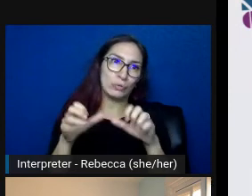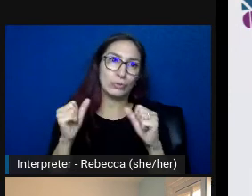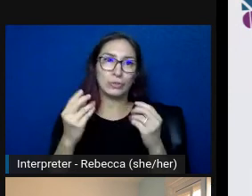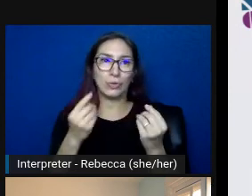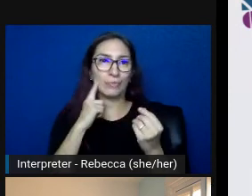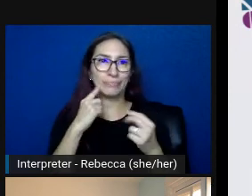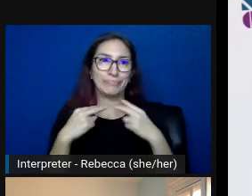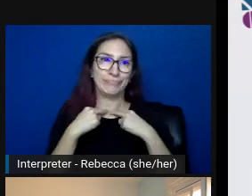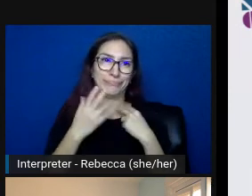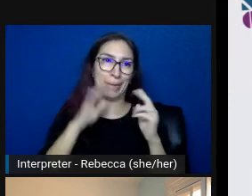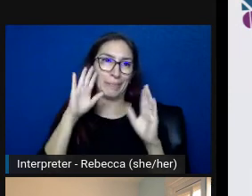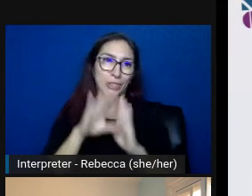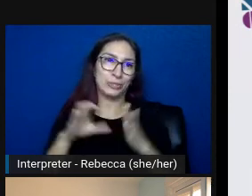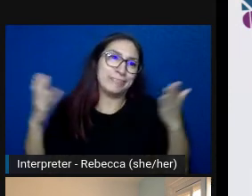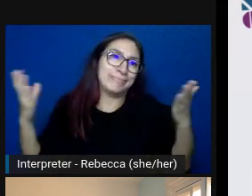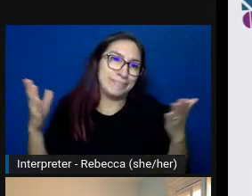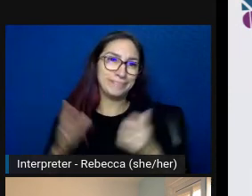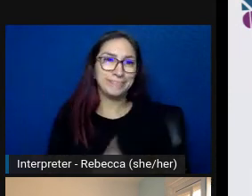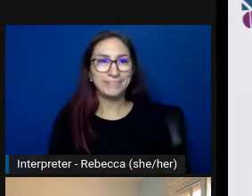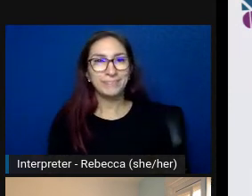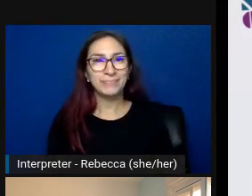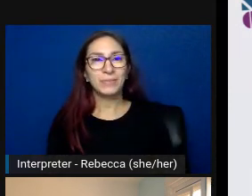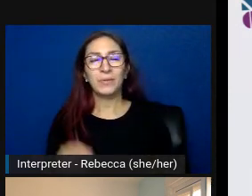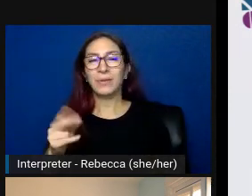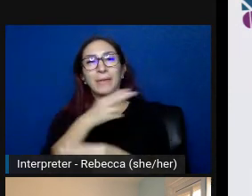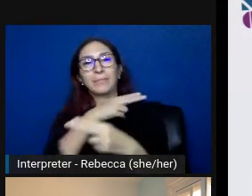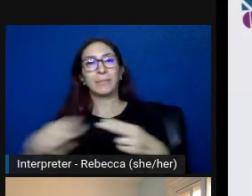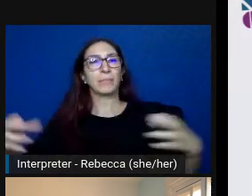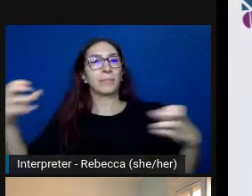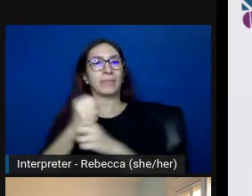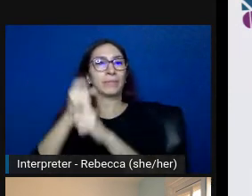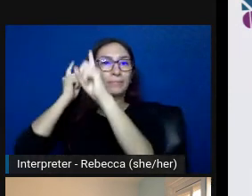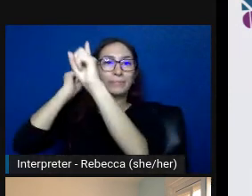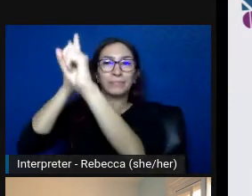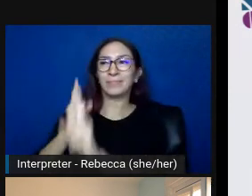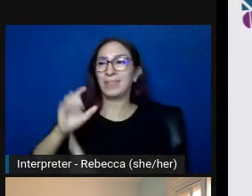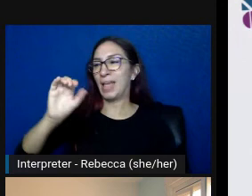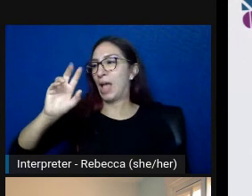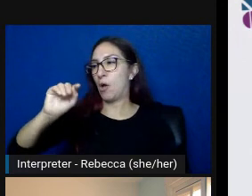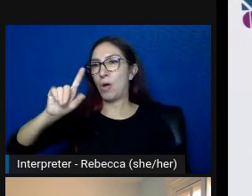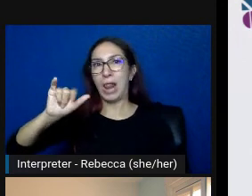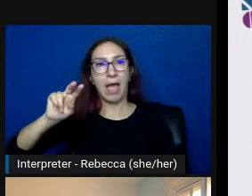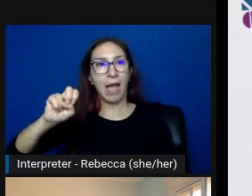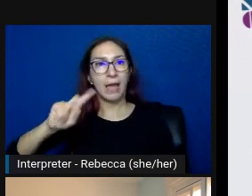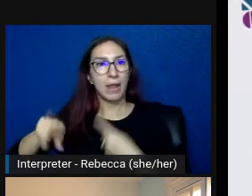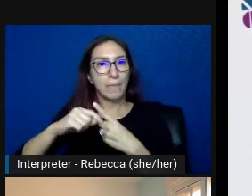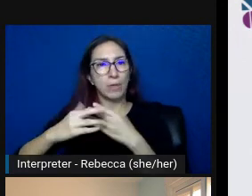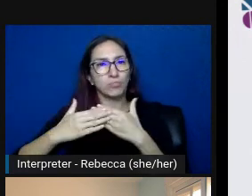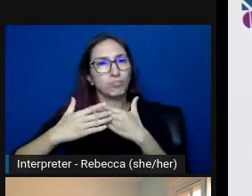Okay. A quick outline of what we are going to see on this session.